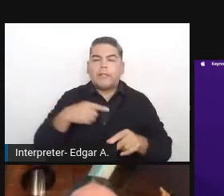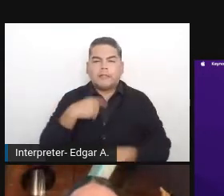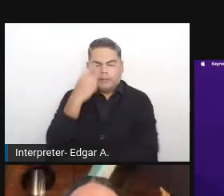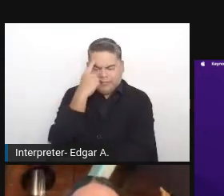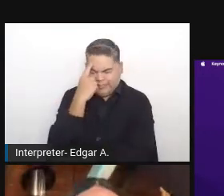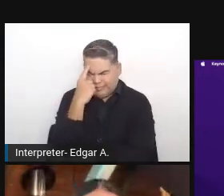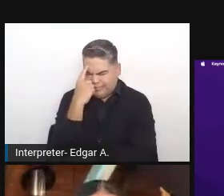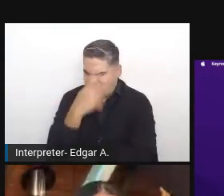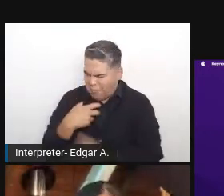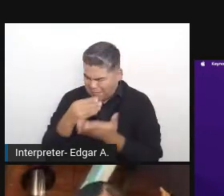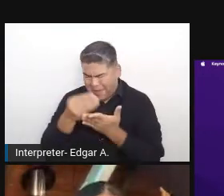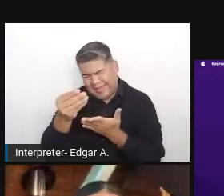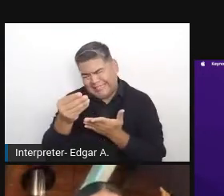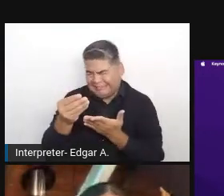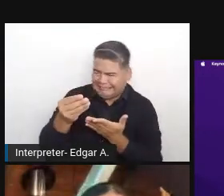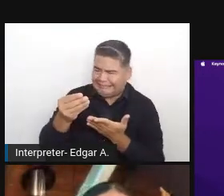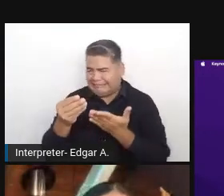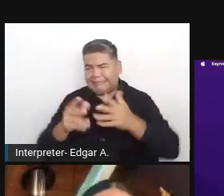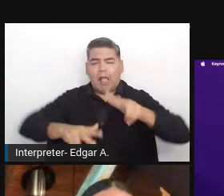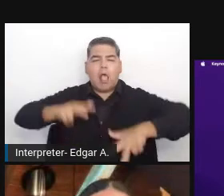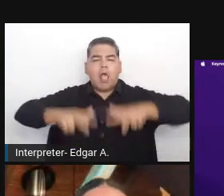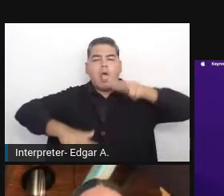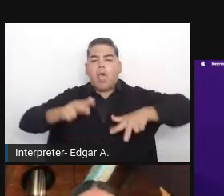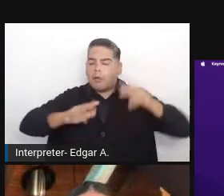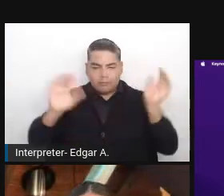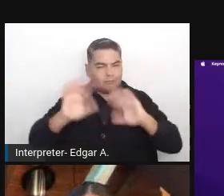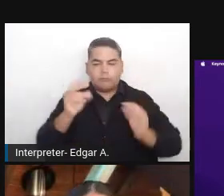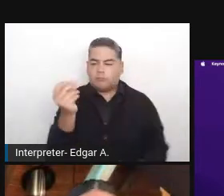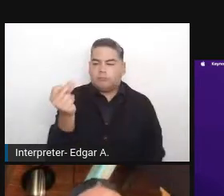you want them to give you your money, and submit the form.